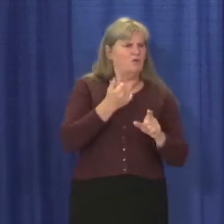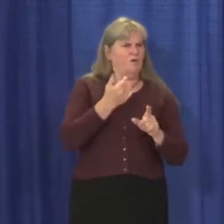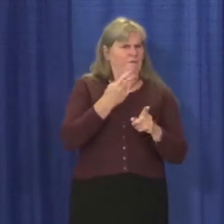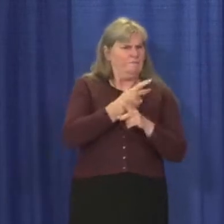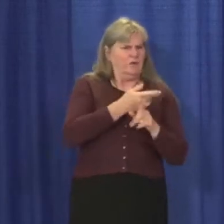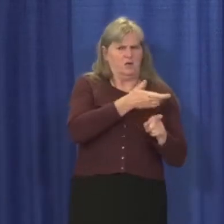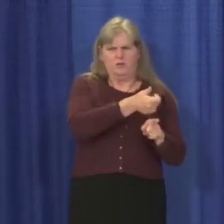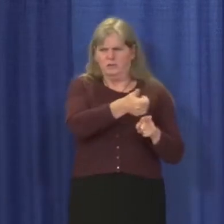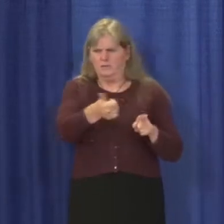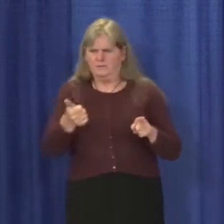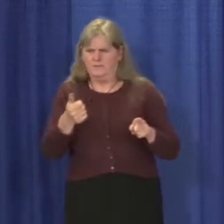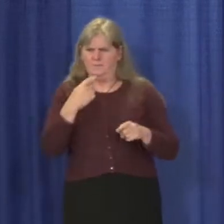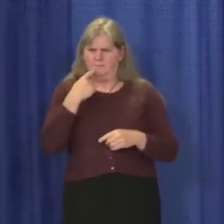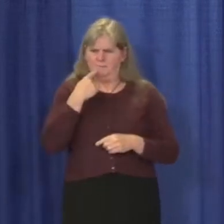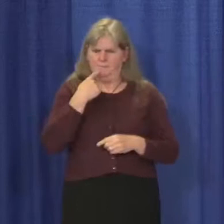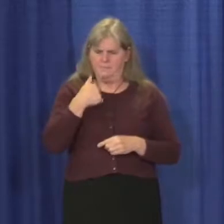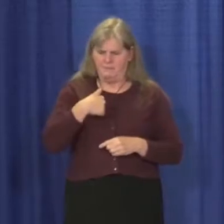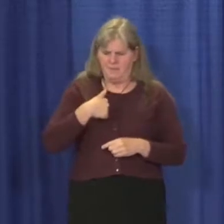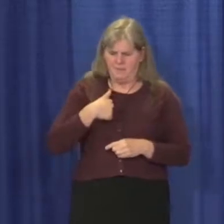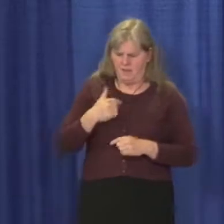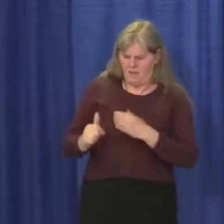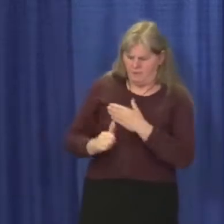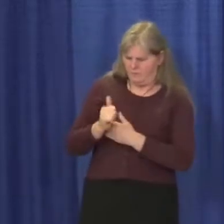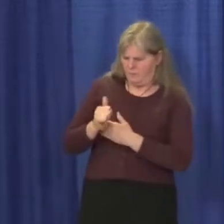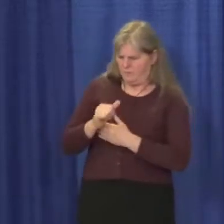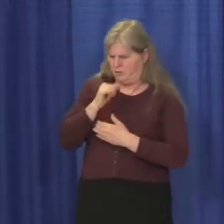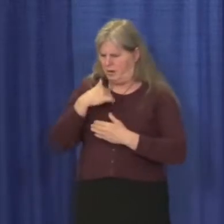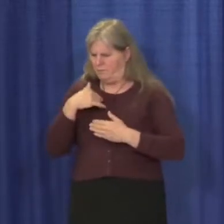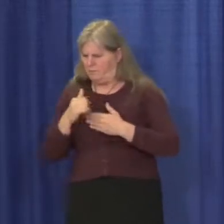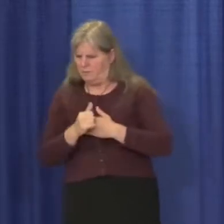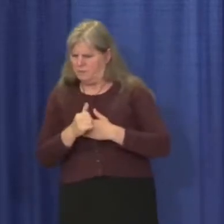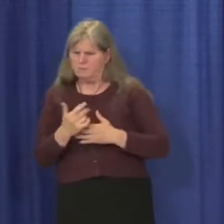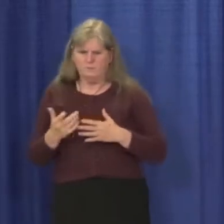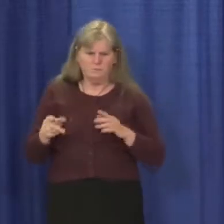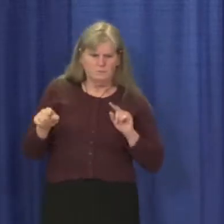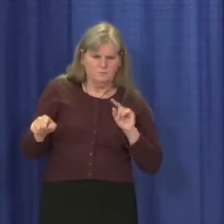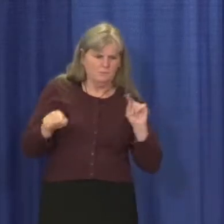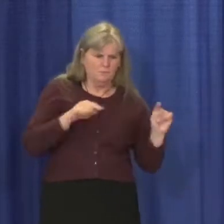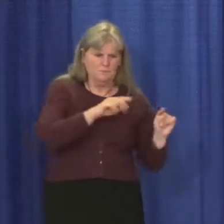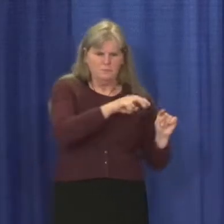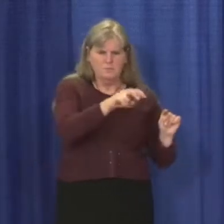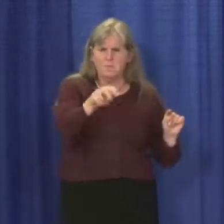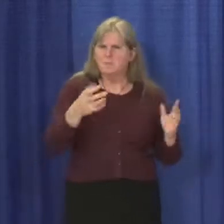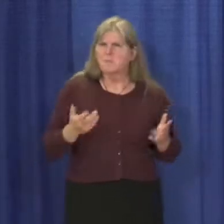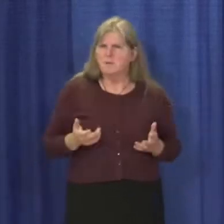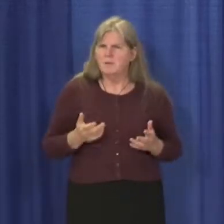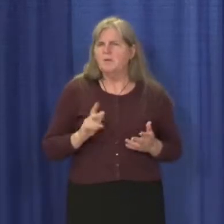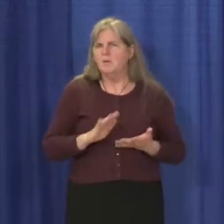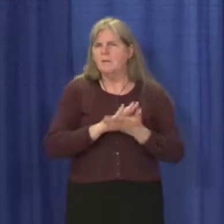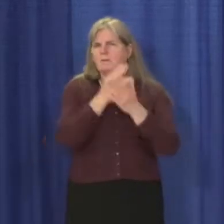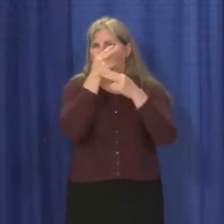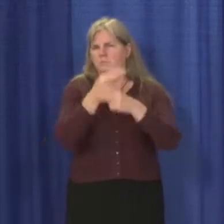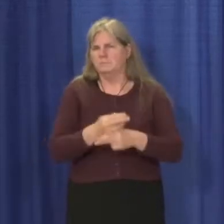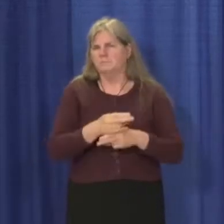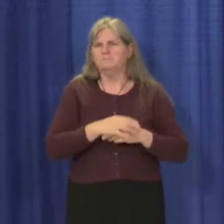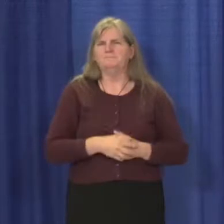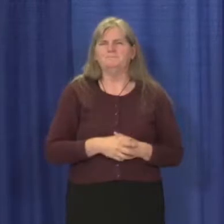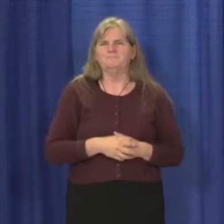assessing our individual risk will become a tool that will become more usable.